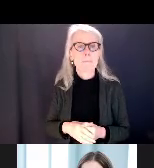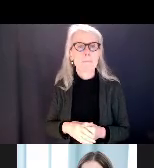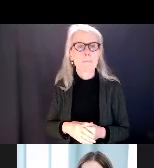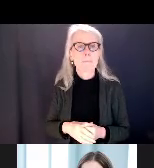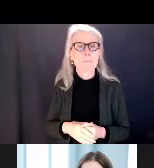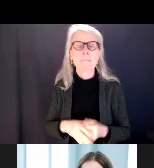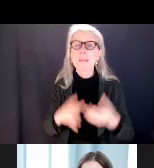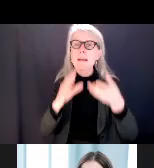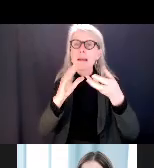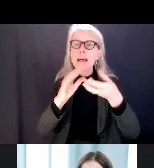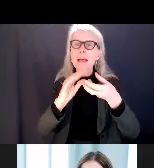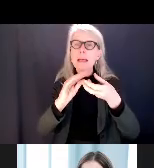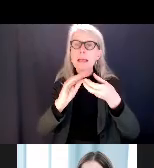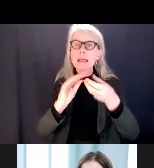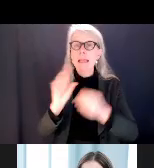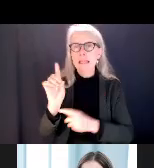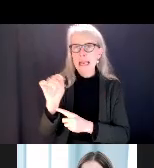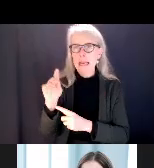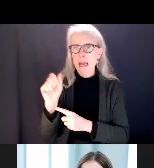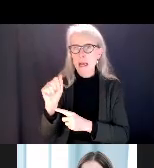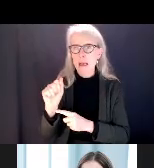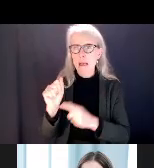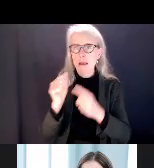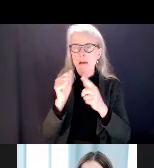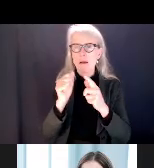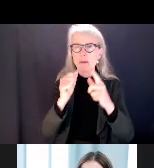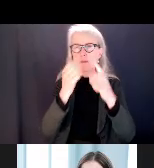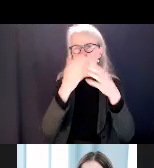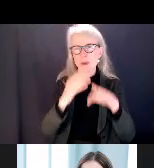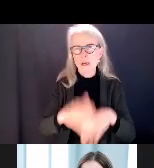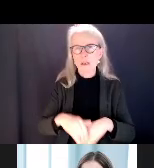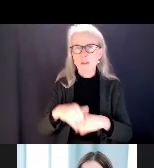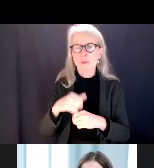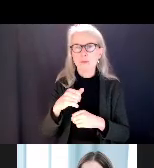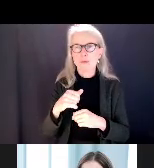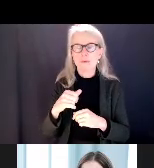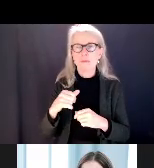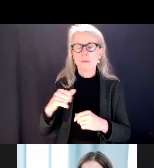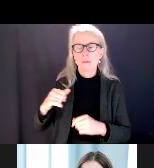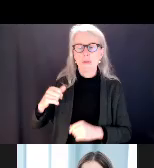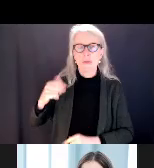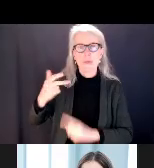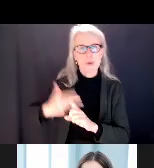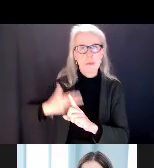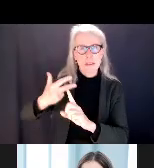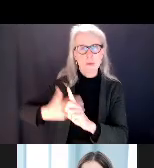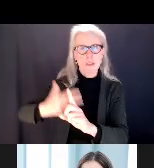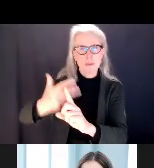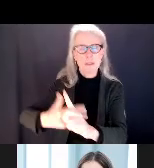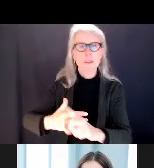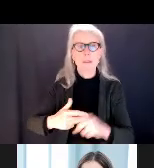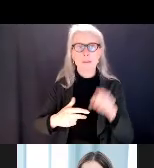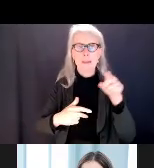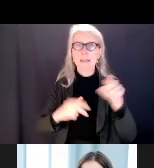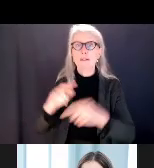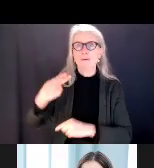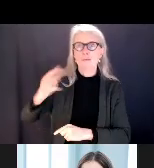data into four quarters. I'm showing you the third quartile here. So those who had the third,